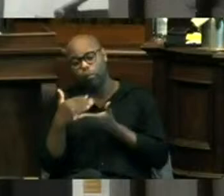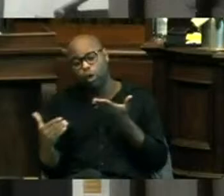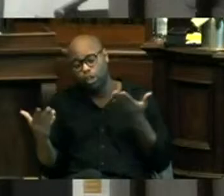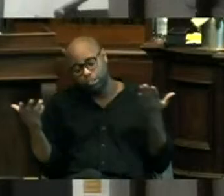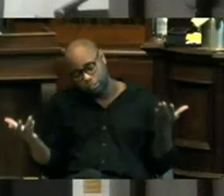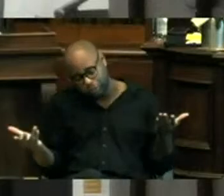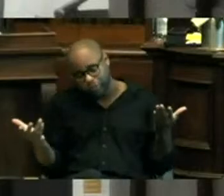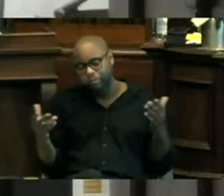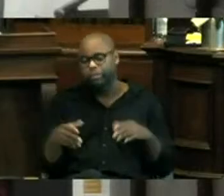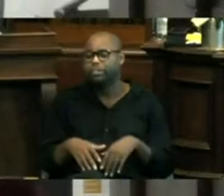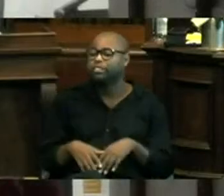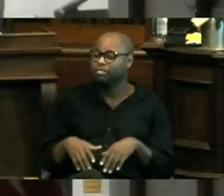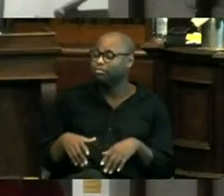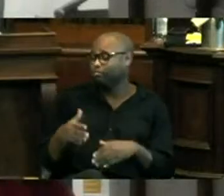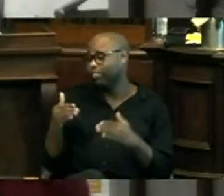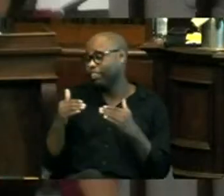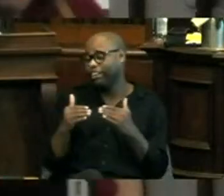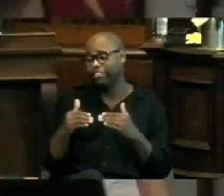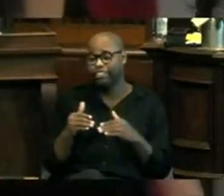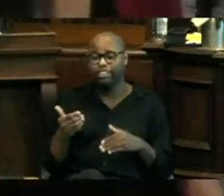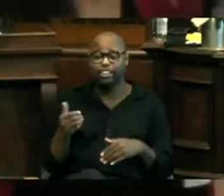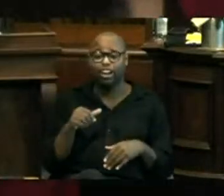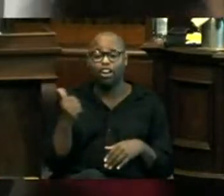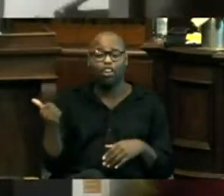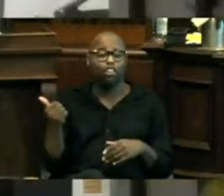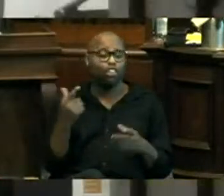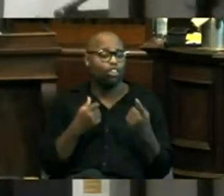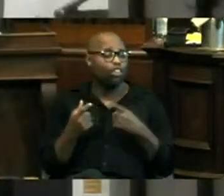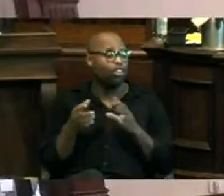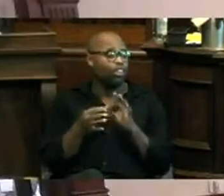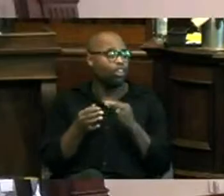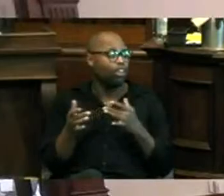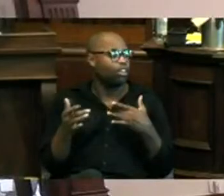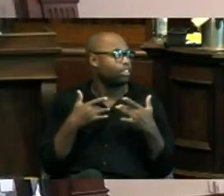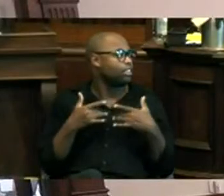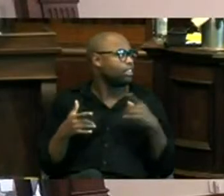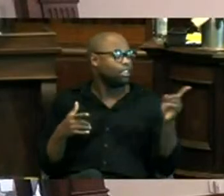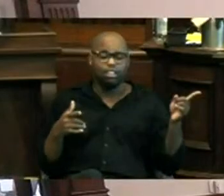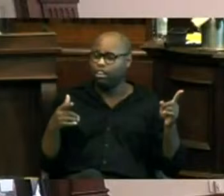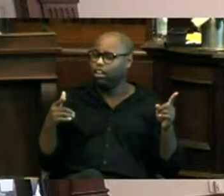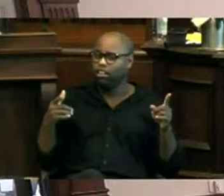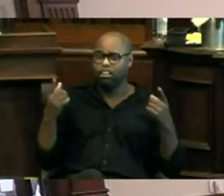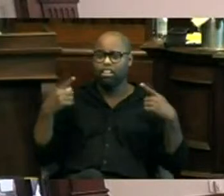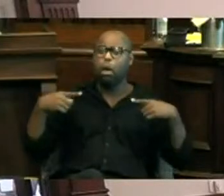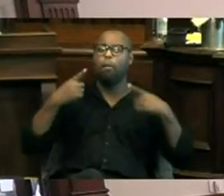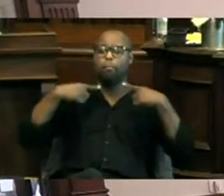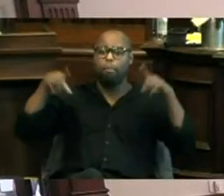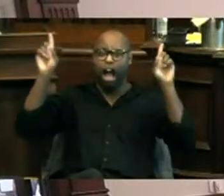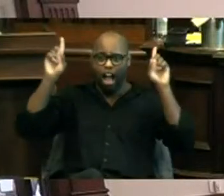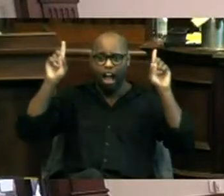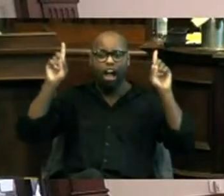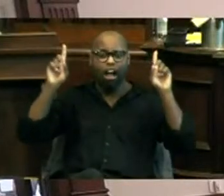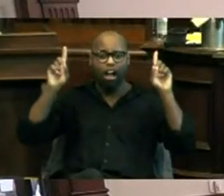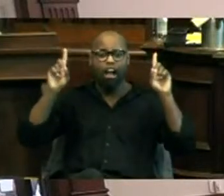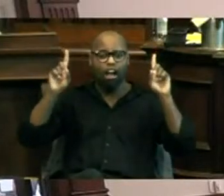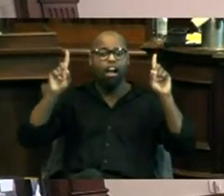housing in some parts of the city than it is in others, and we'll just leave it at that. Any other questions, comments or